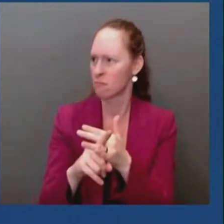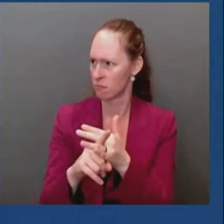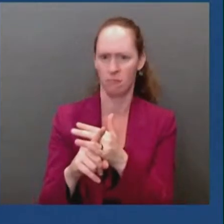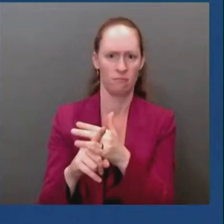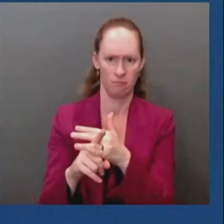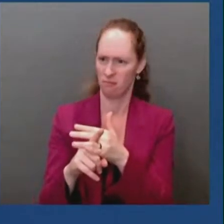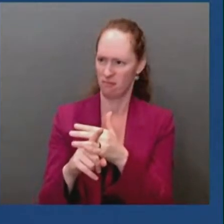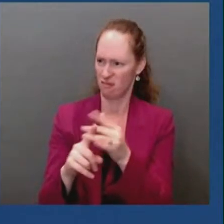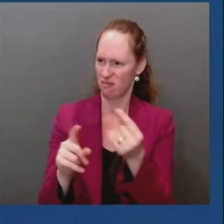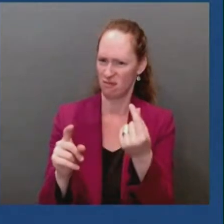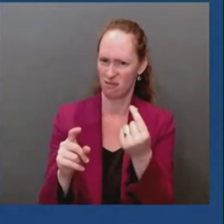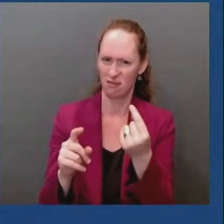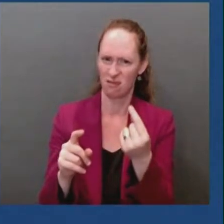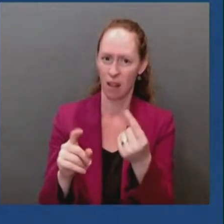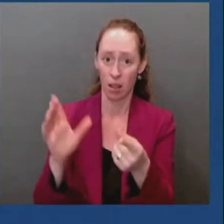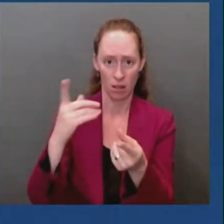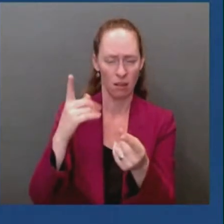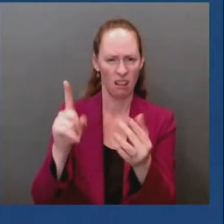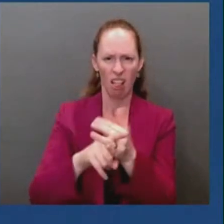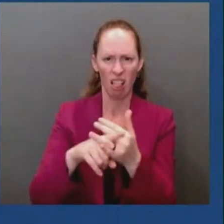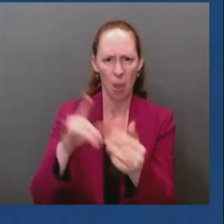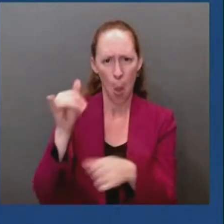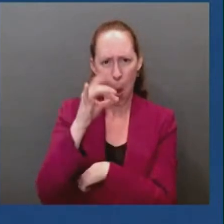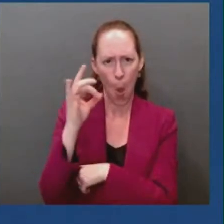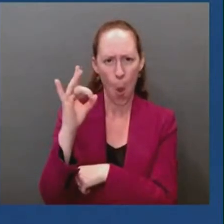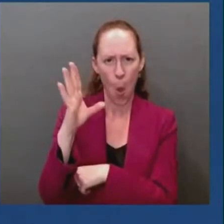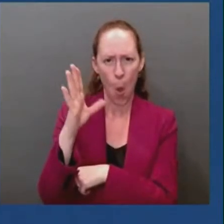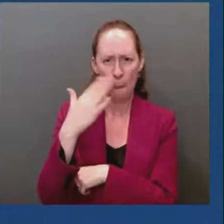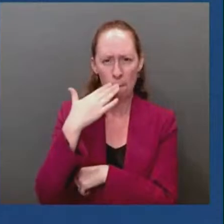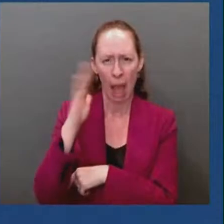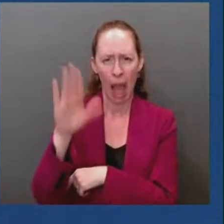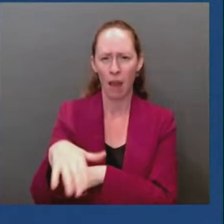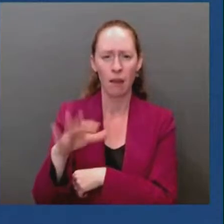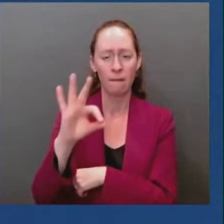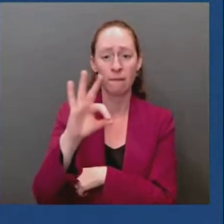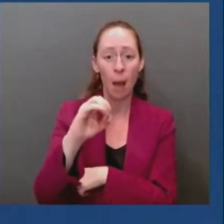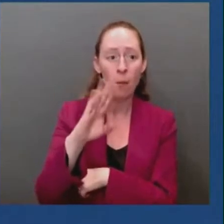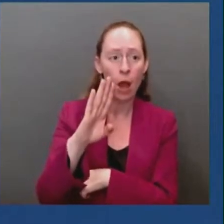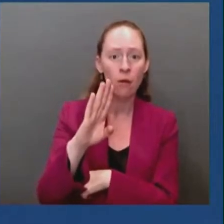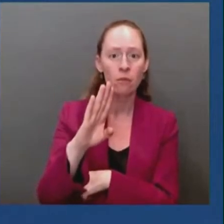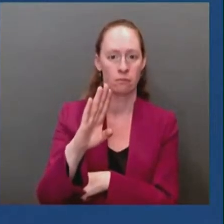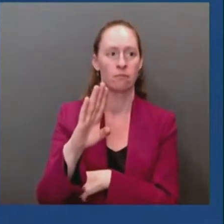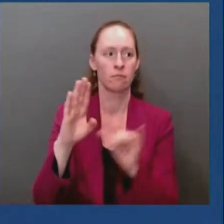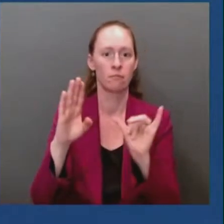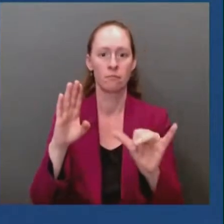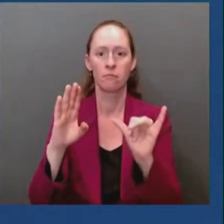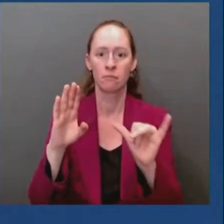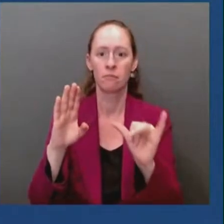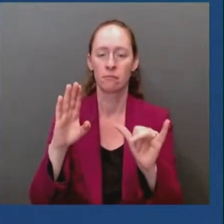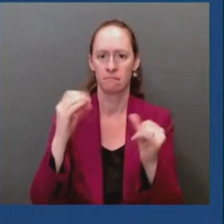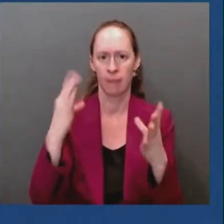ALSO KNOW THAT THAT IS A